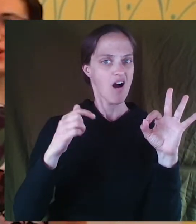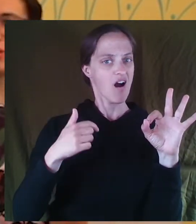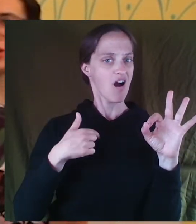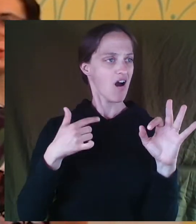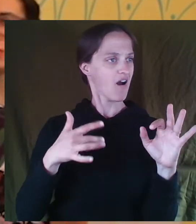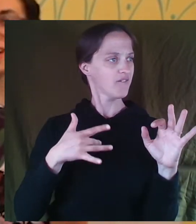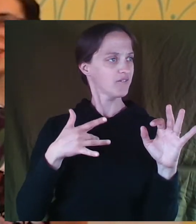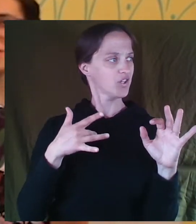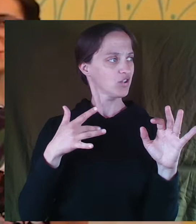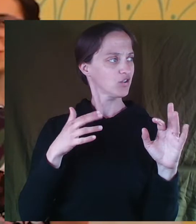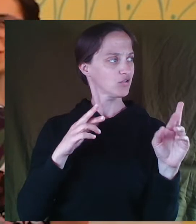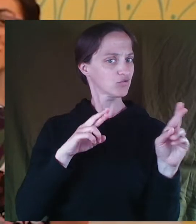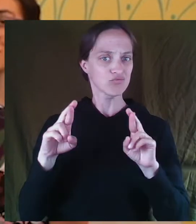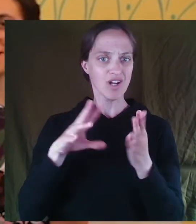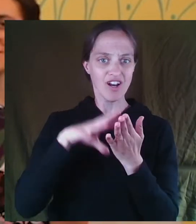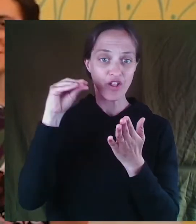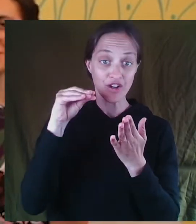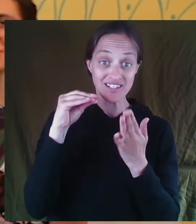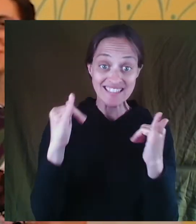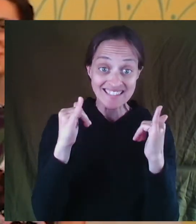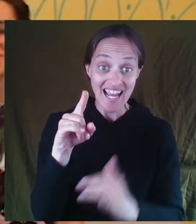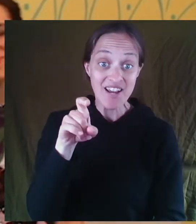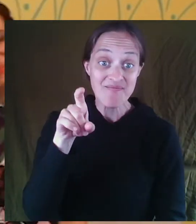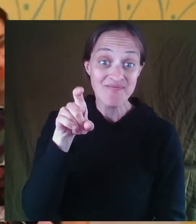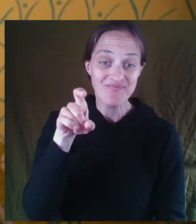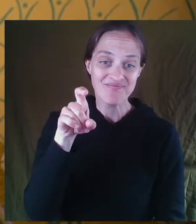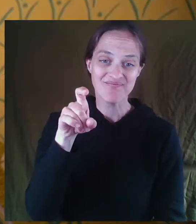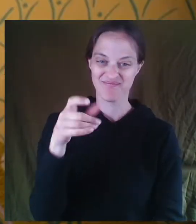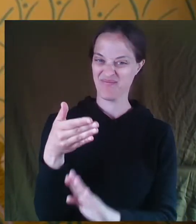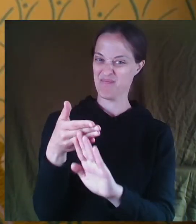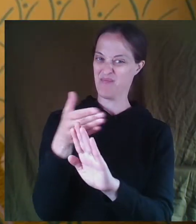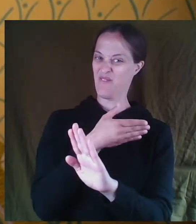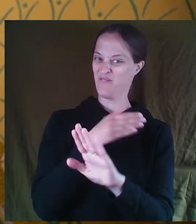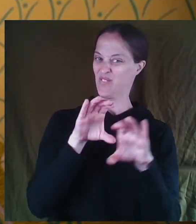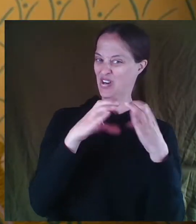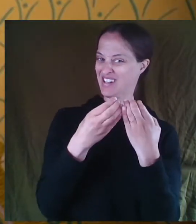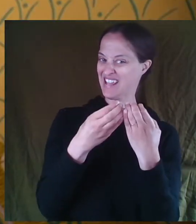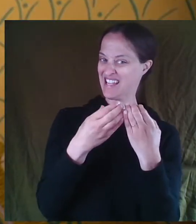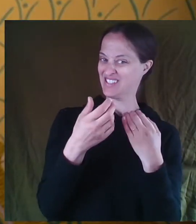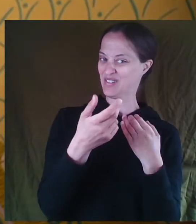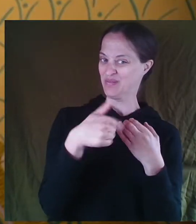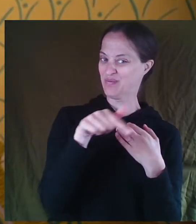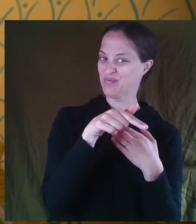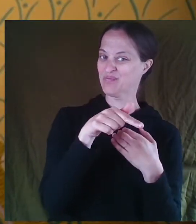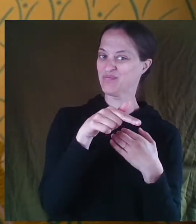I don't know about you, but I feel very ready to learn. Last time we were together,